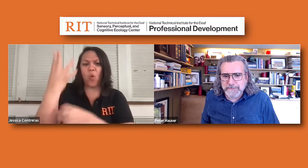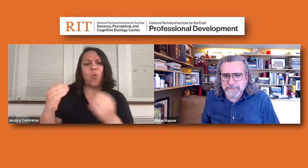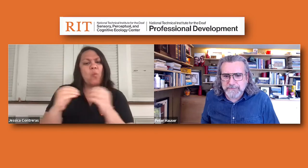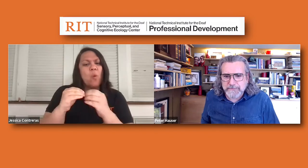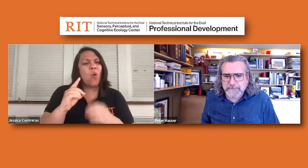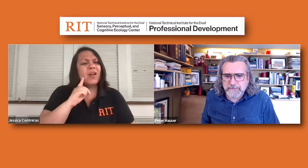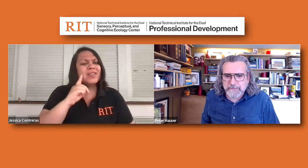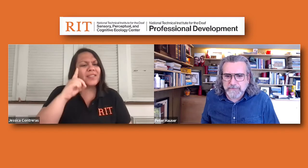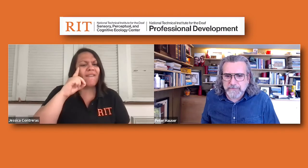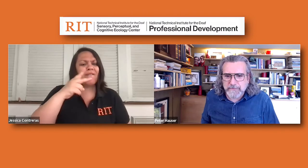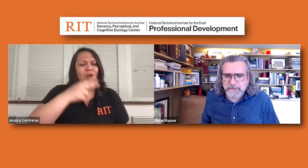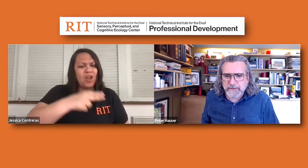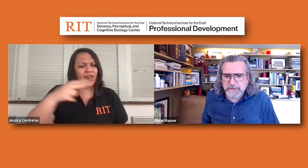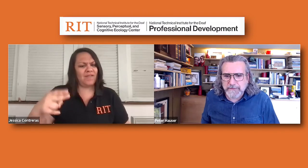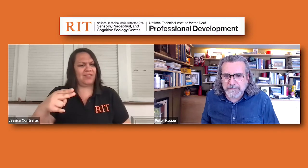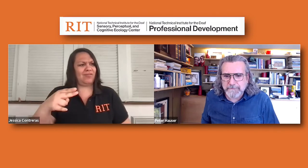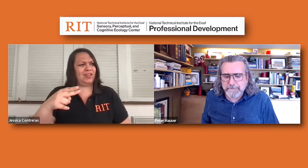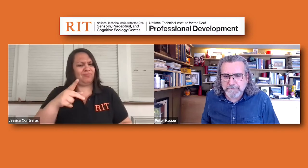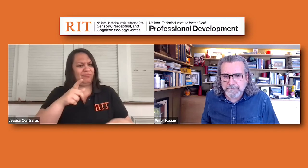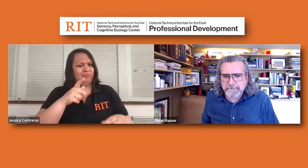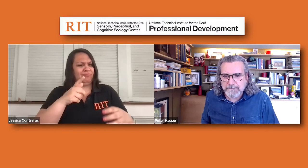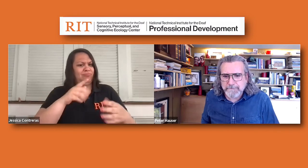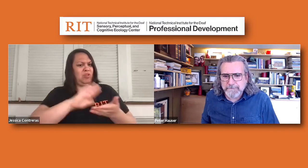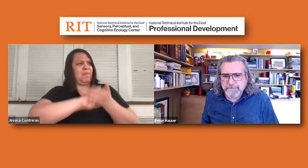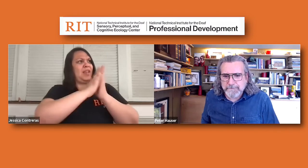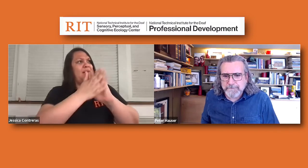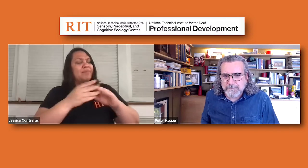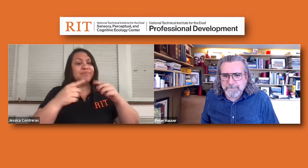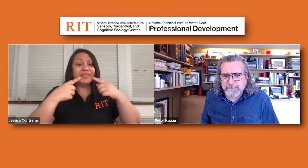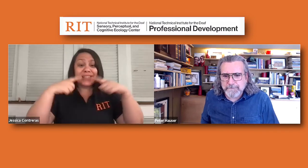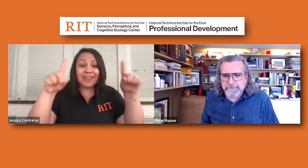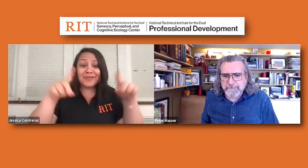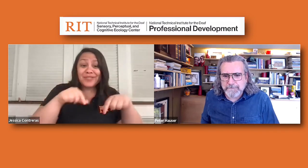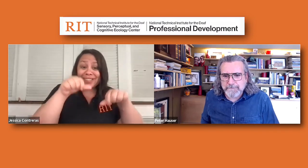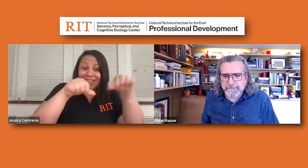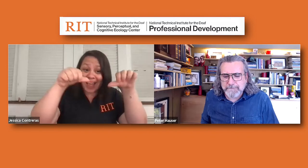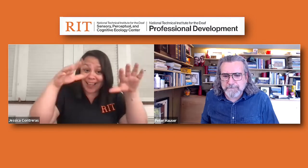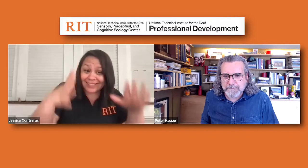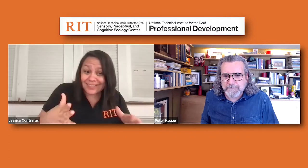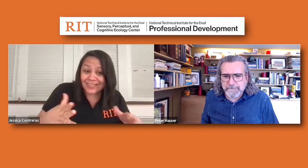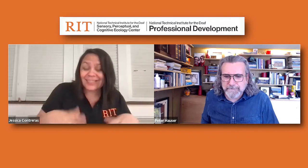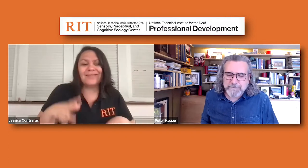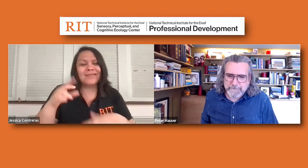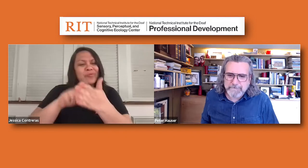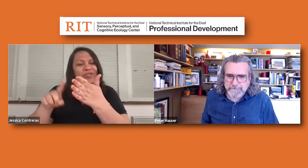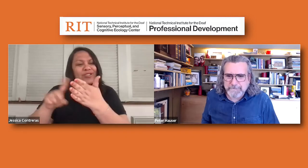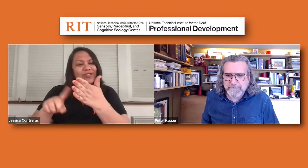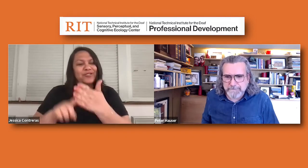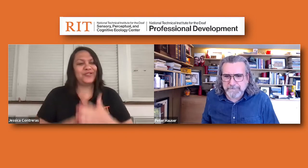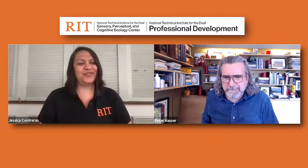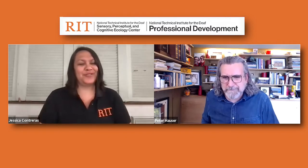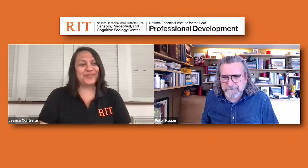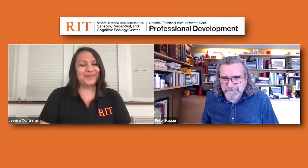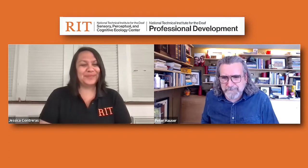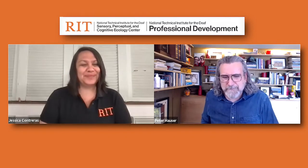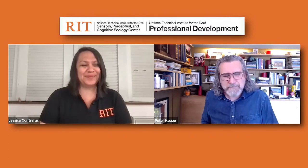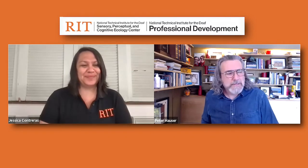So how do you grow the number of deaf and hard-of-hearing people who become successful scientists in research?